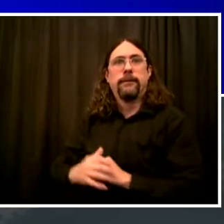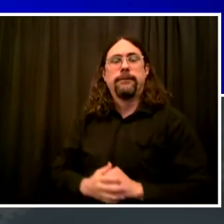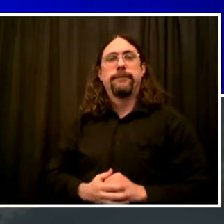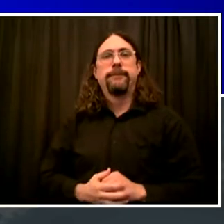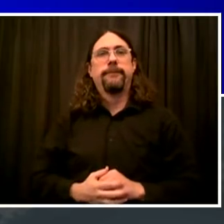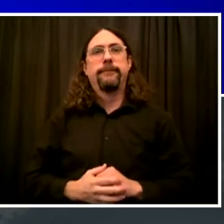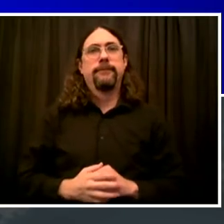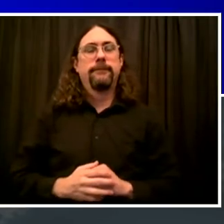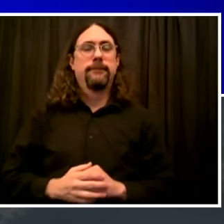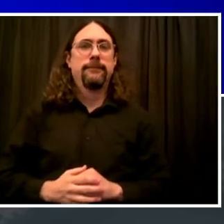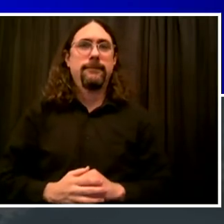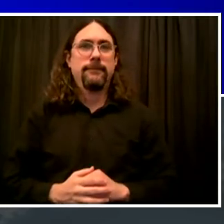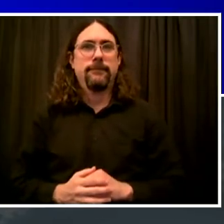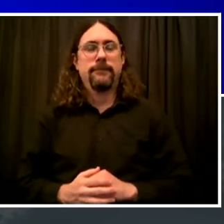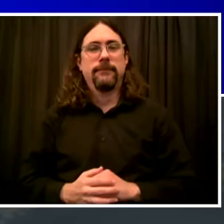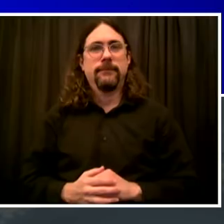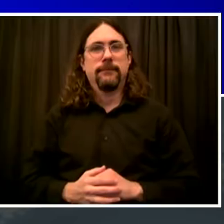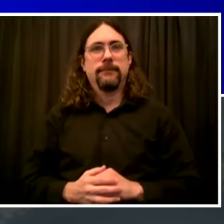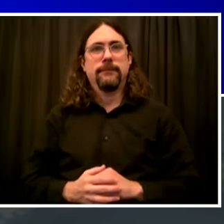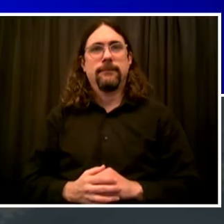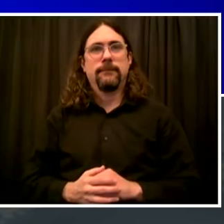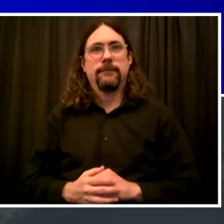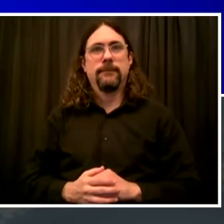NOW -- ALL TIME LOOKING TO P HI